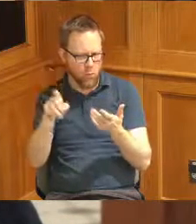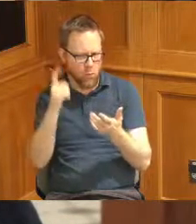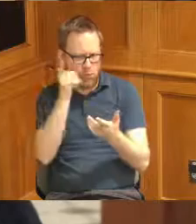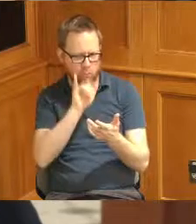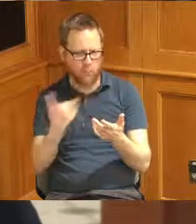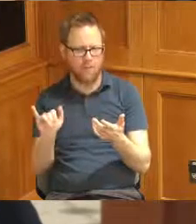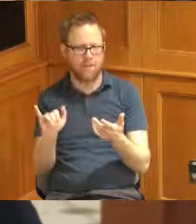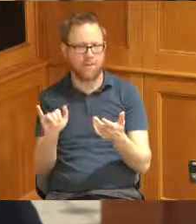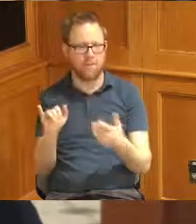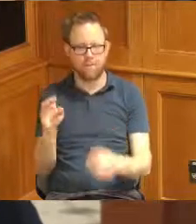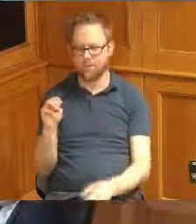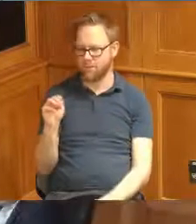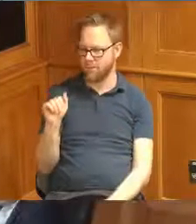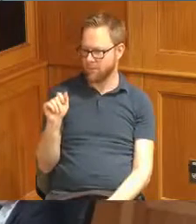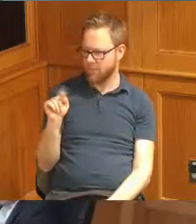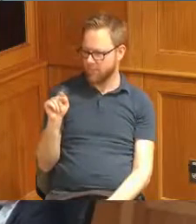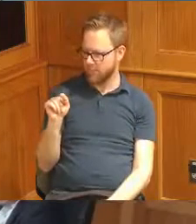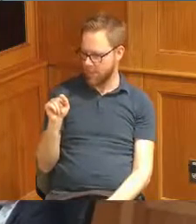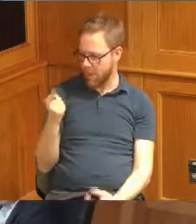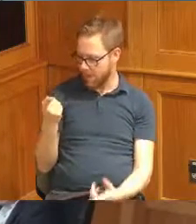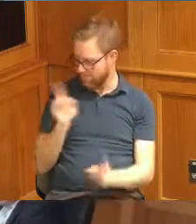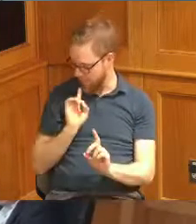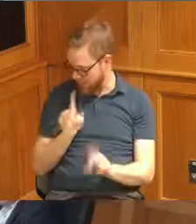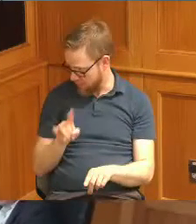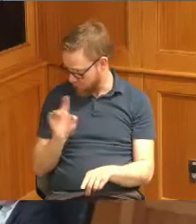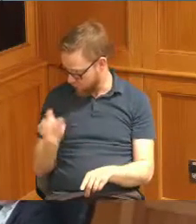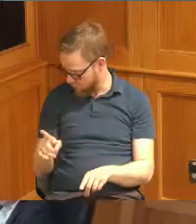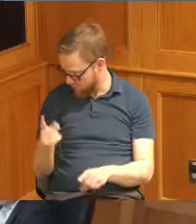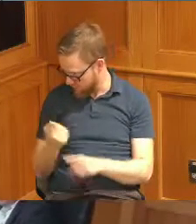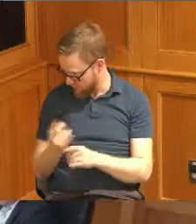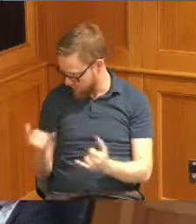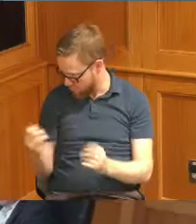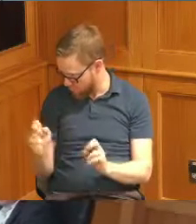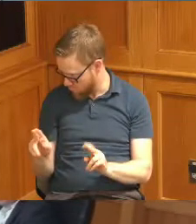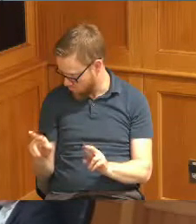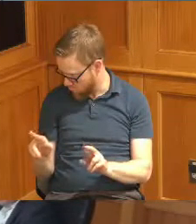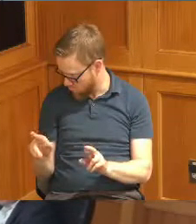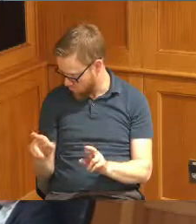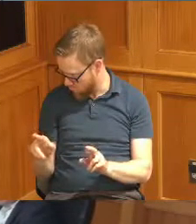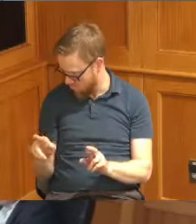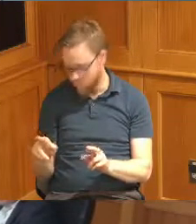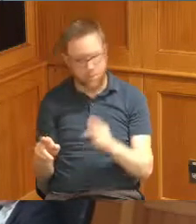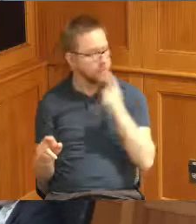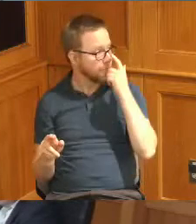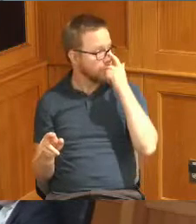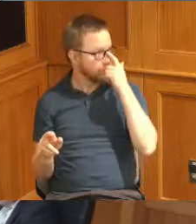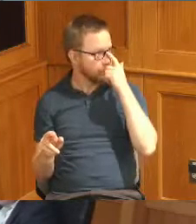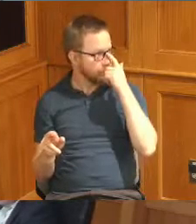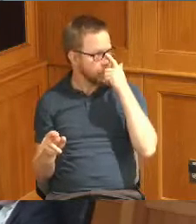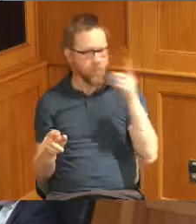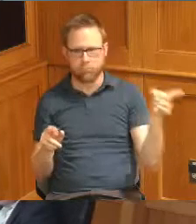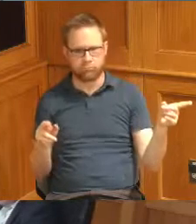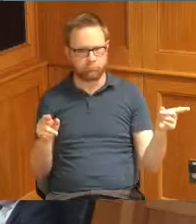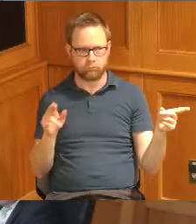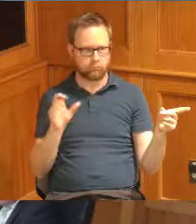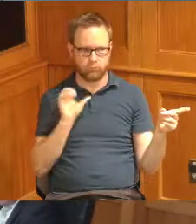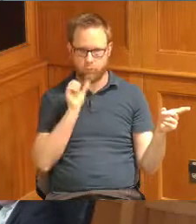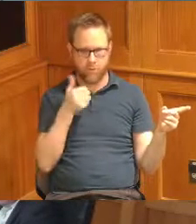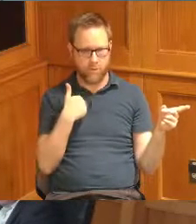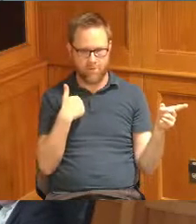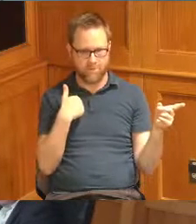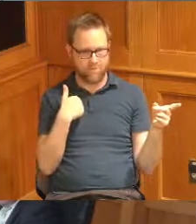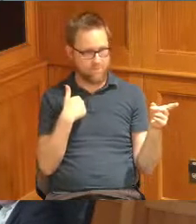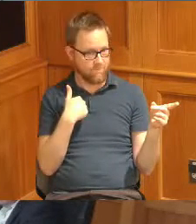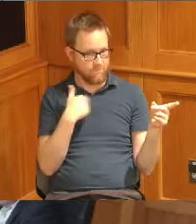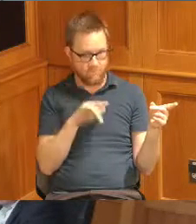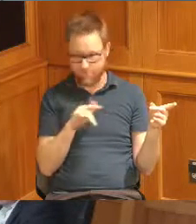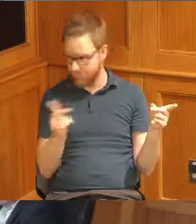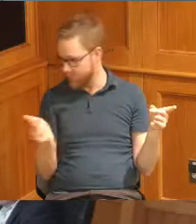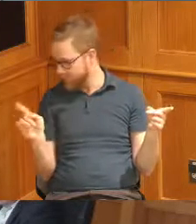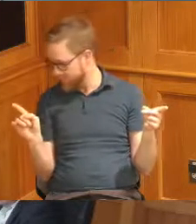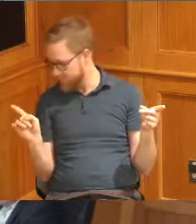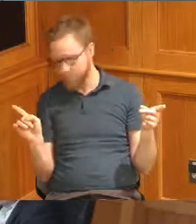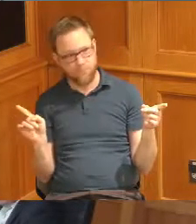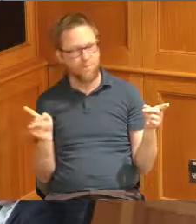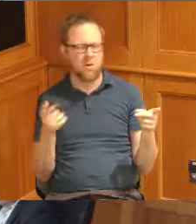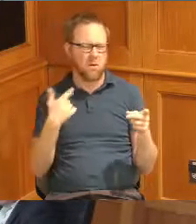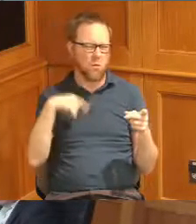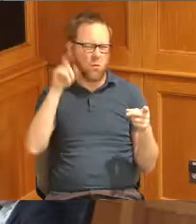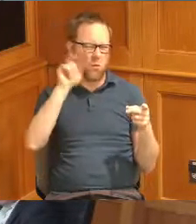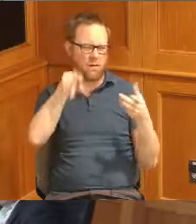right now I mean the advertised we need to go through a planning exercise